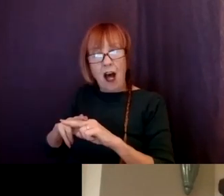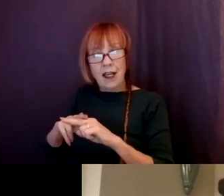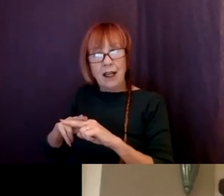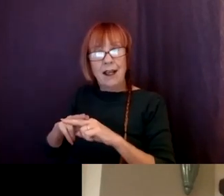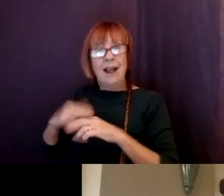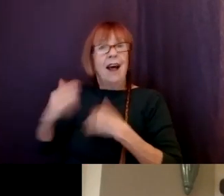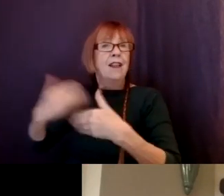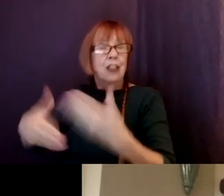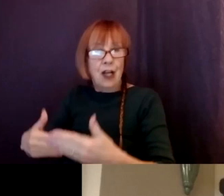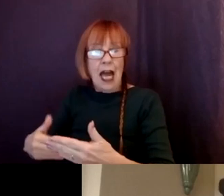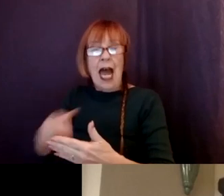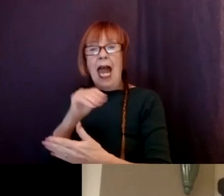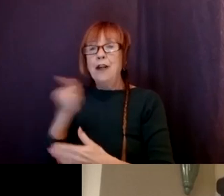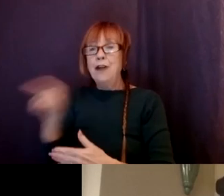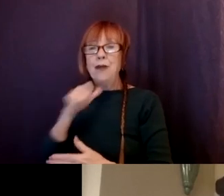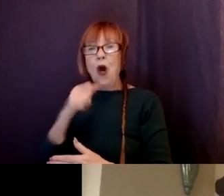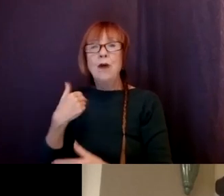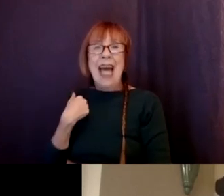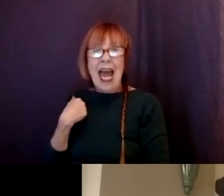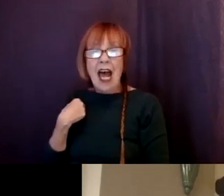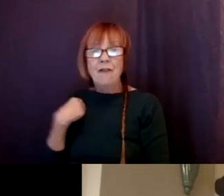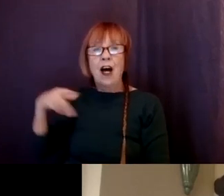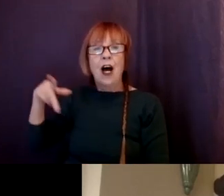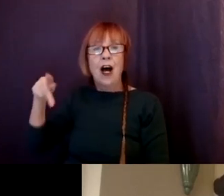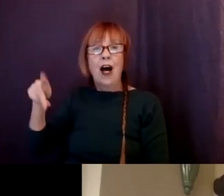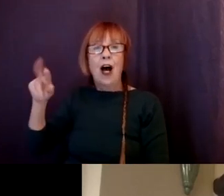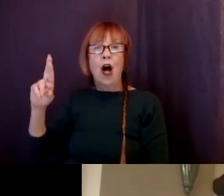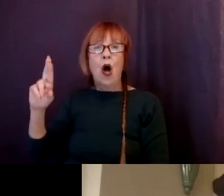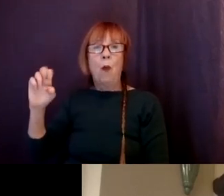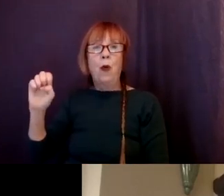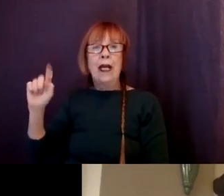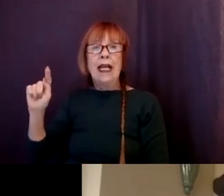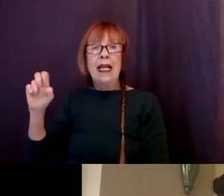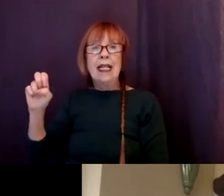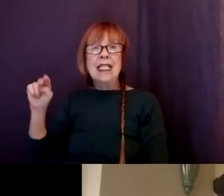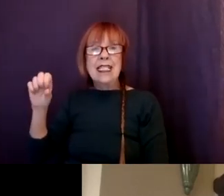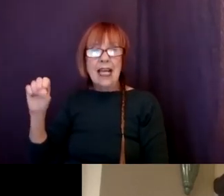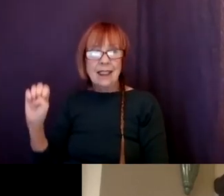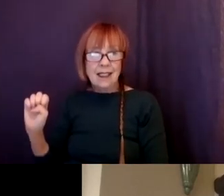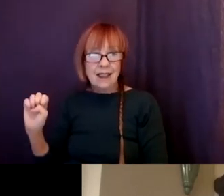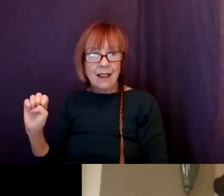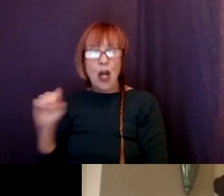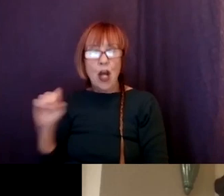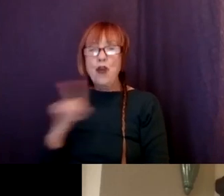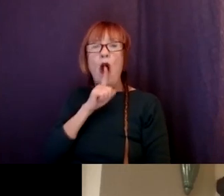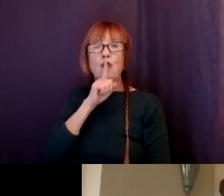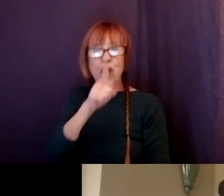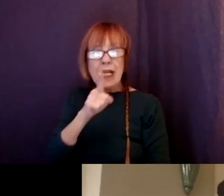have no pretense. You are real, you're down to earth, and it's not, I'm an actress kind of thing.